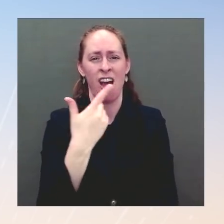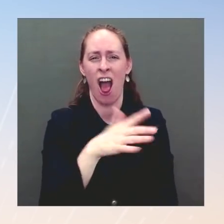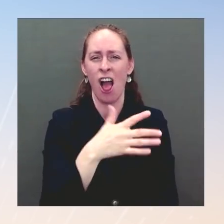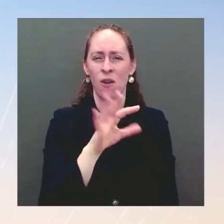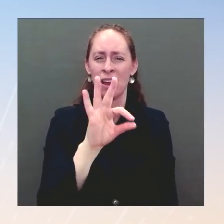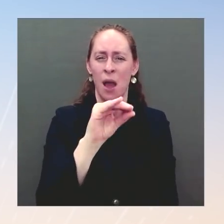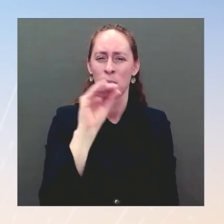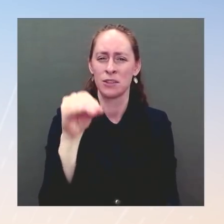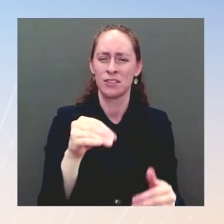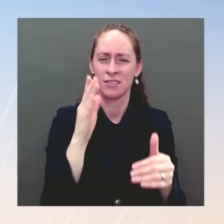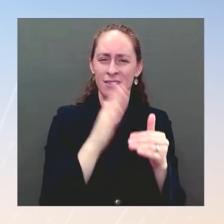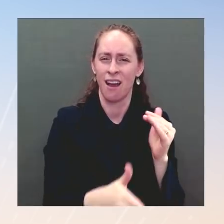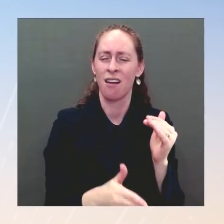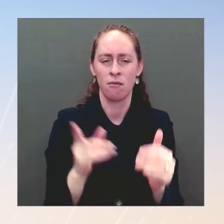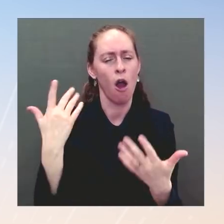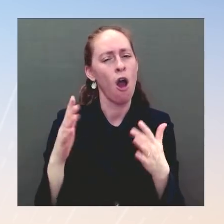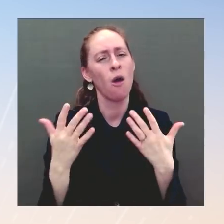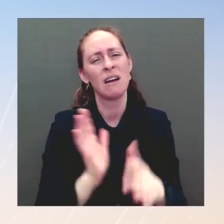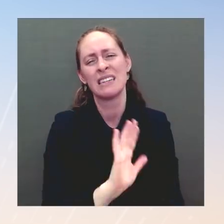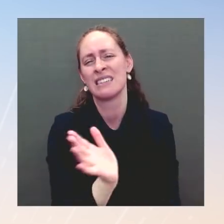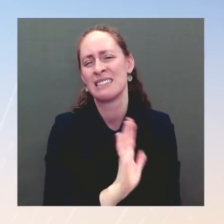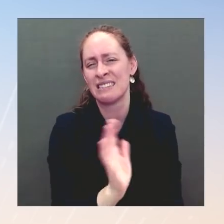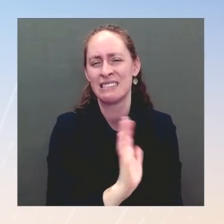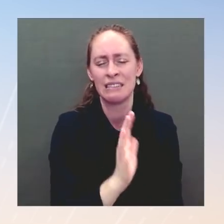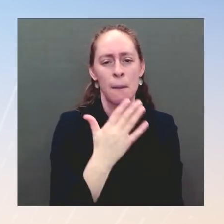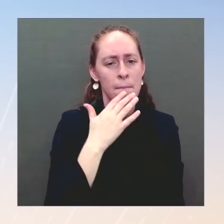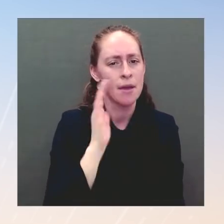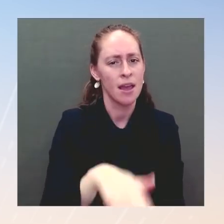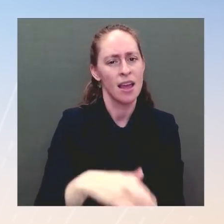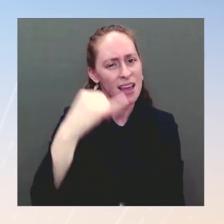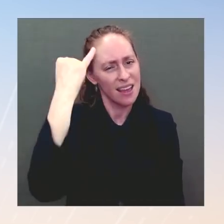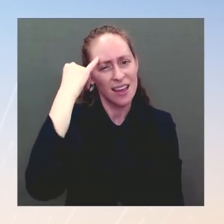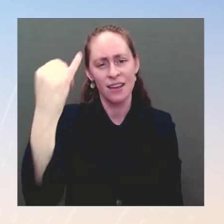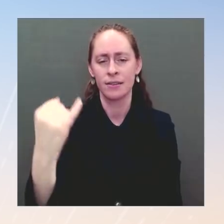that we have now over the last 24 hours? And there were calls by some in Congress